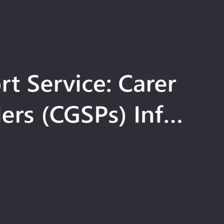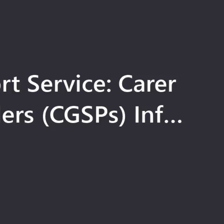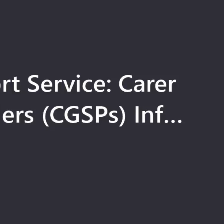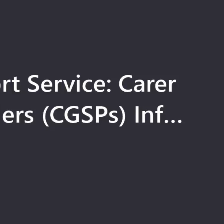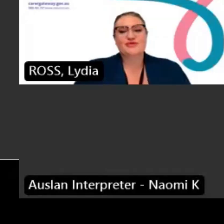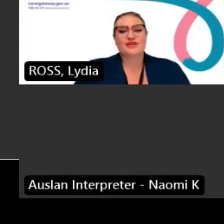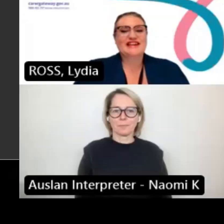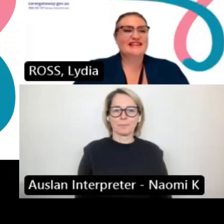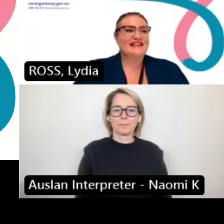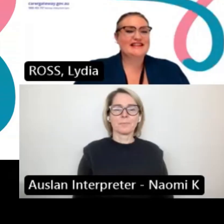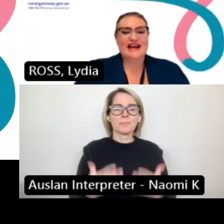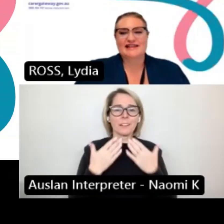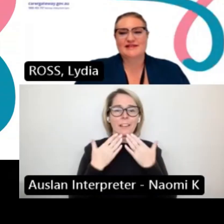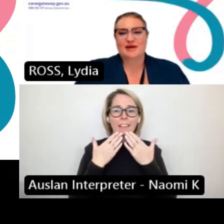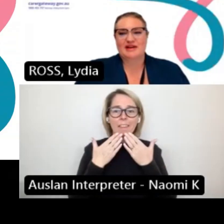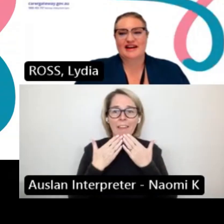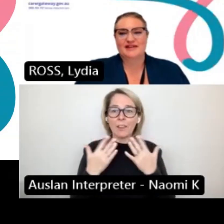Thank you all for attending today's webinar.